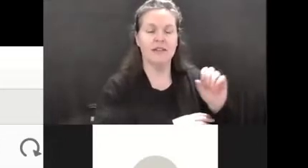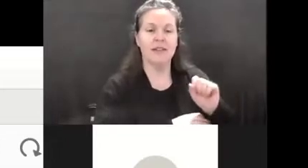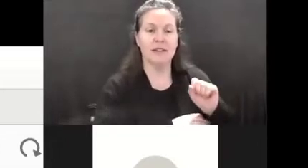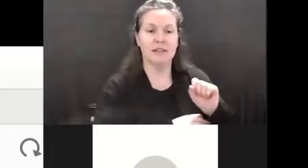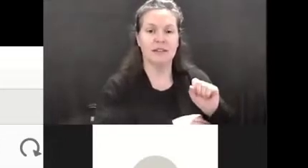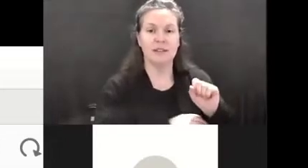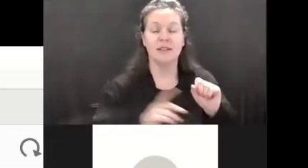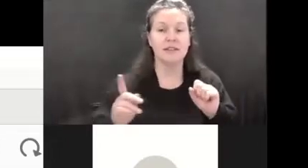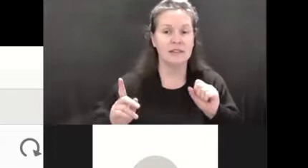[Hope] Anyway, ...